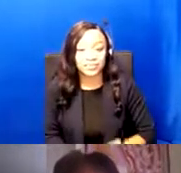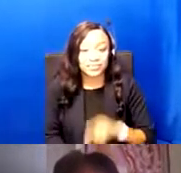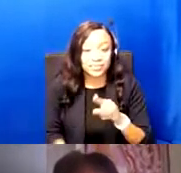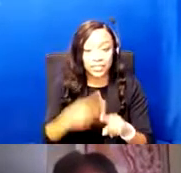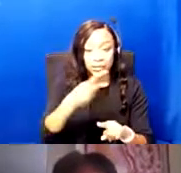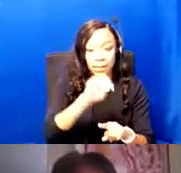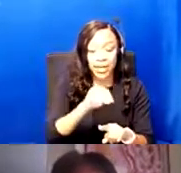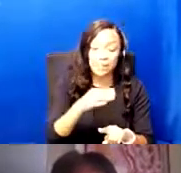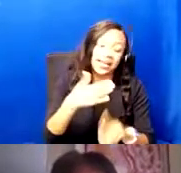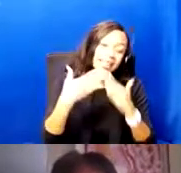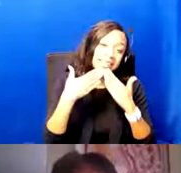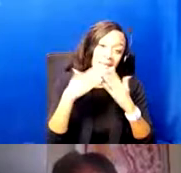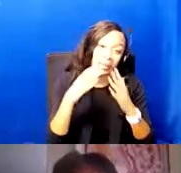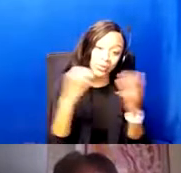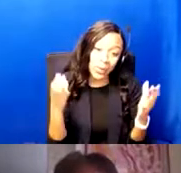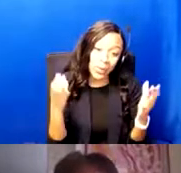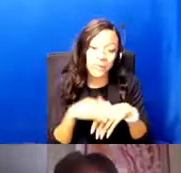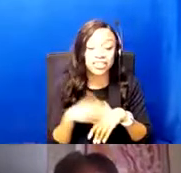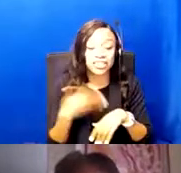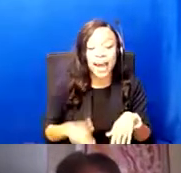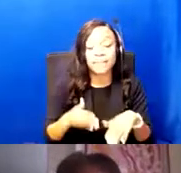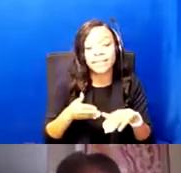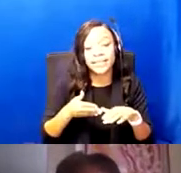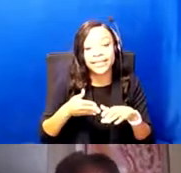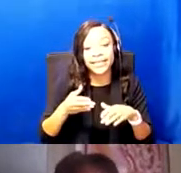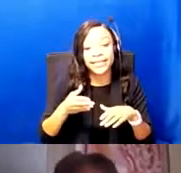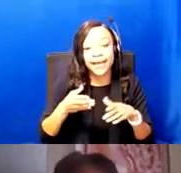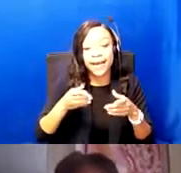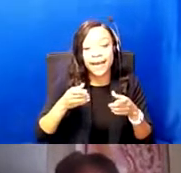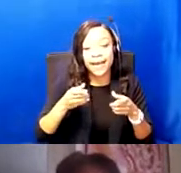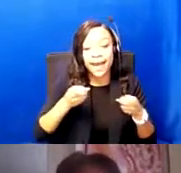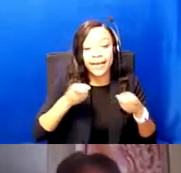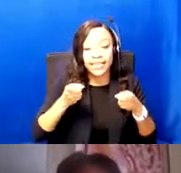I'm Pamela Tatge, I'm the executive and artistic director here at Jacob's Pillow. We're on the land of the Mohican,